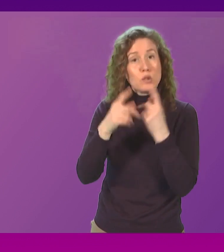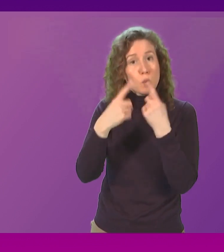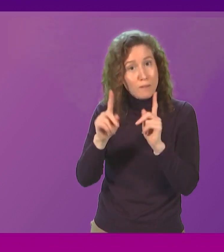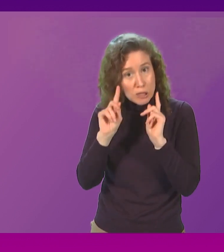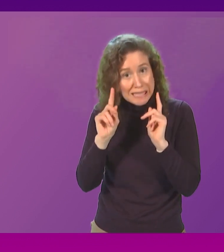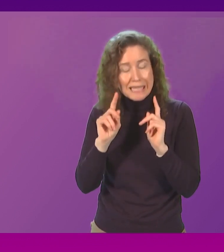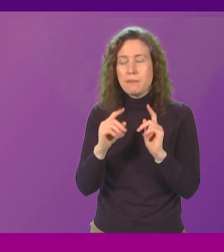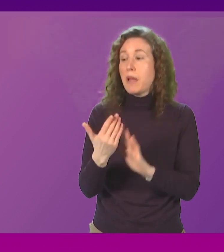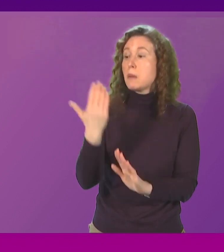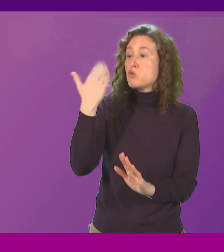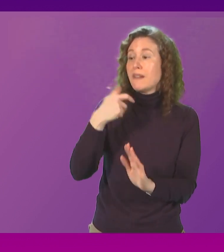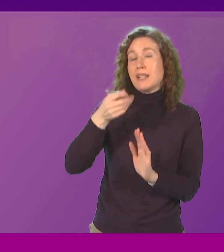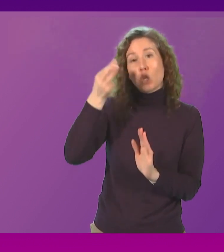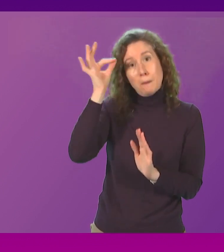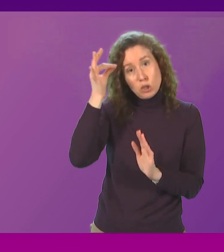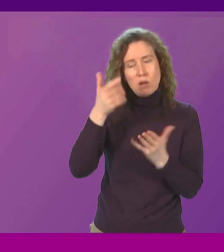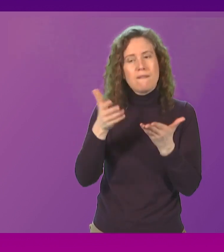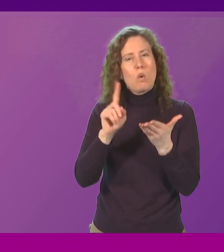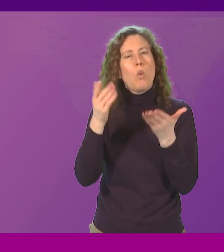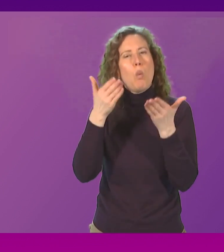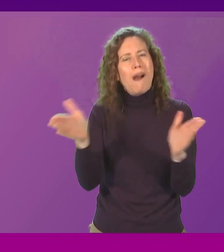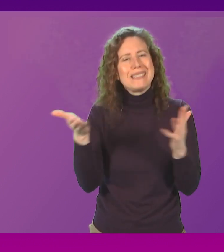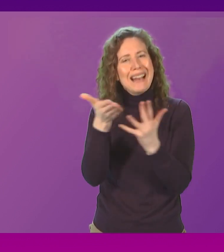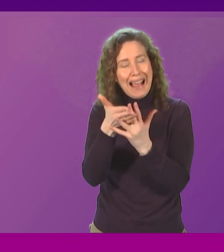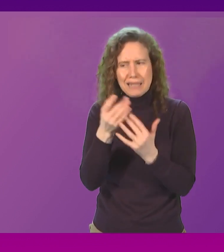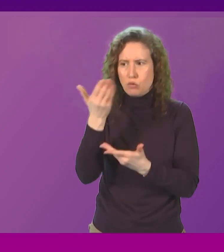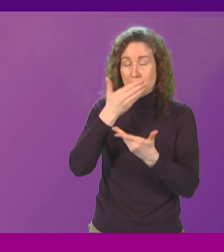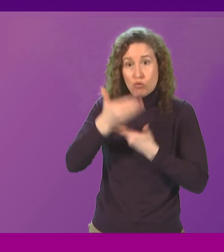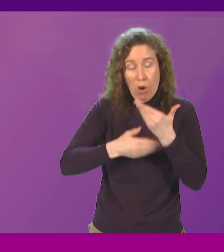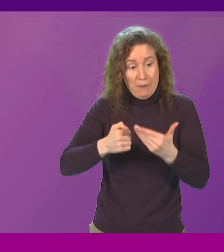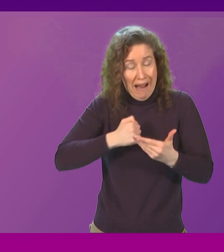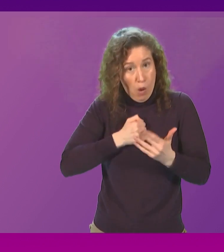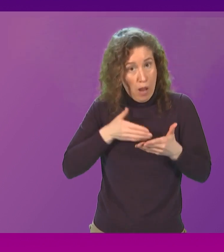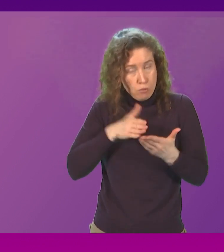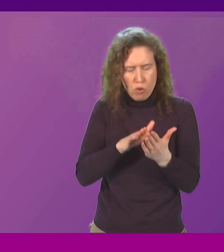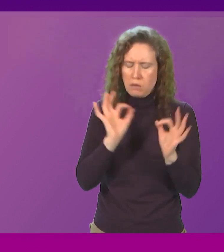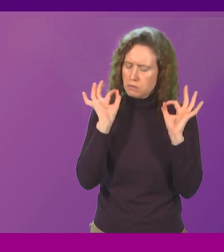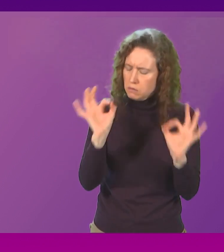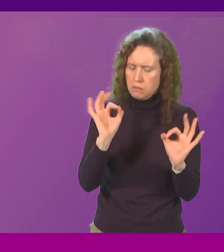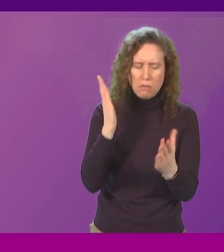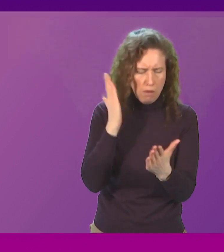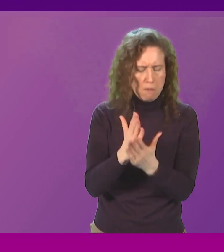and the previous commissioner for widening access described our approach as an “unambiguous success”.